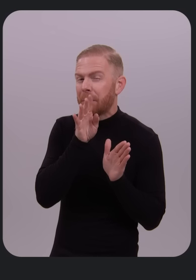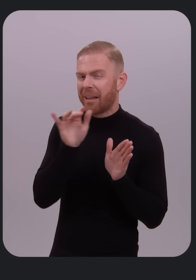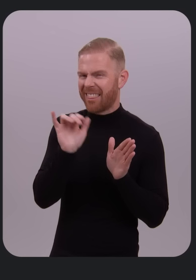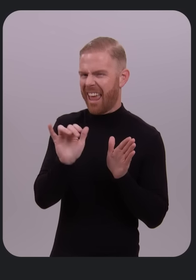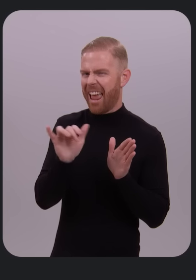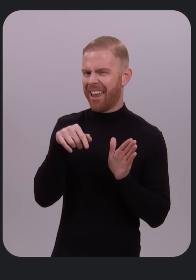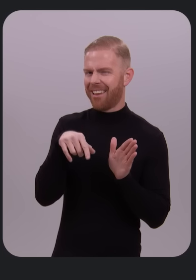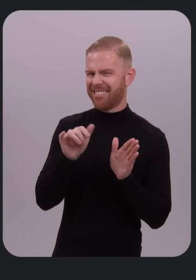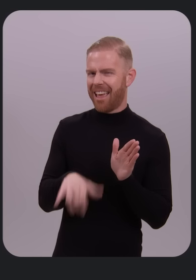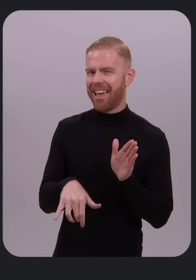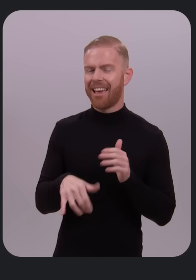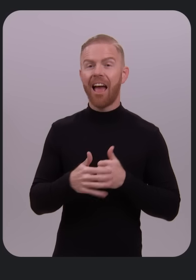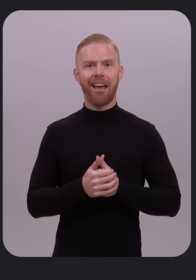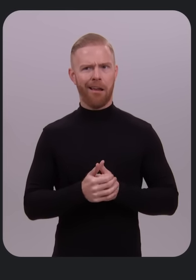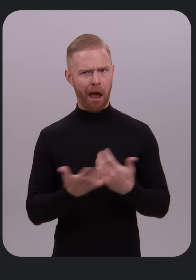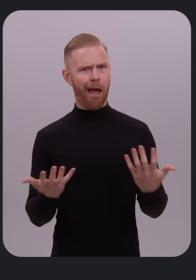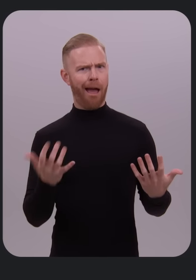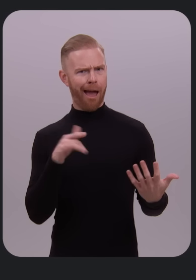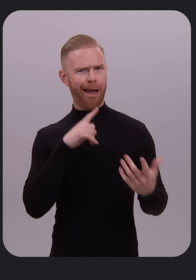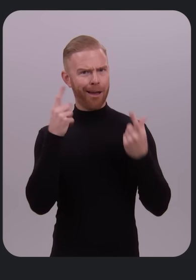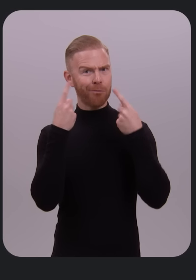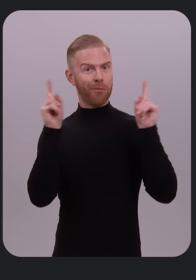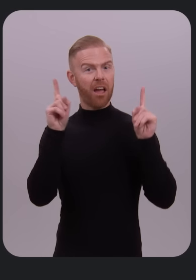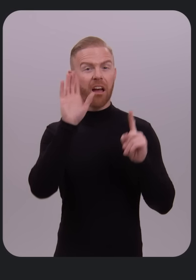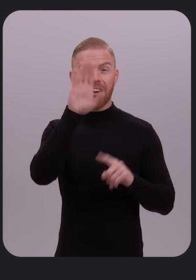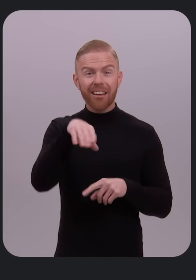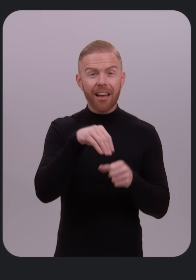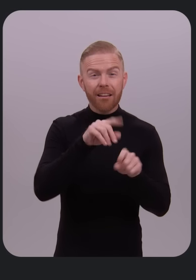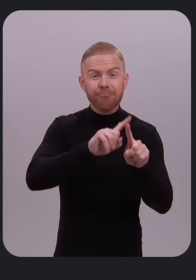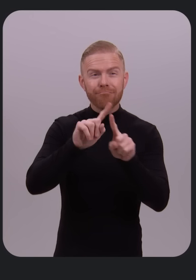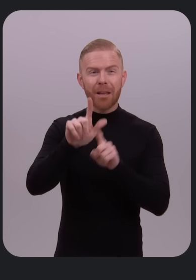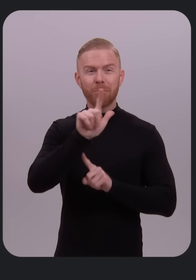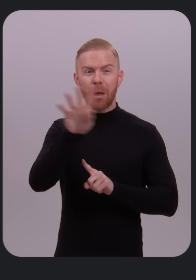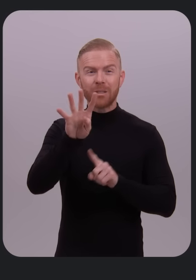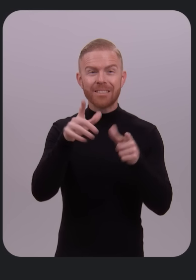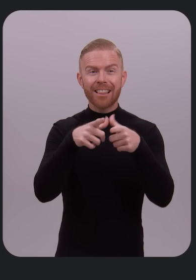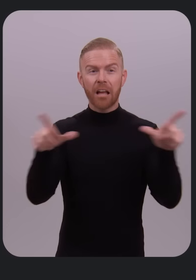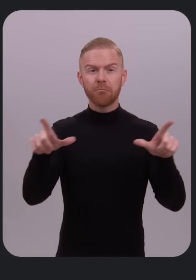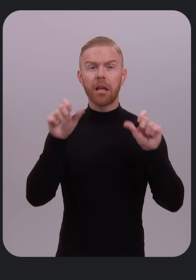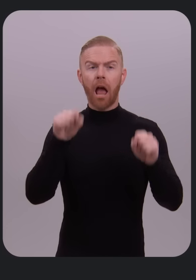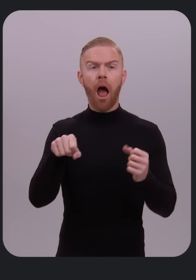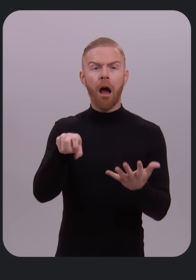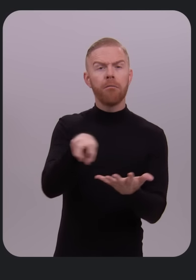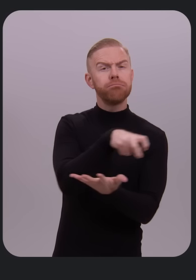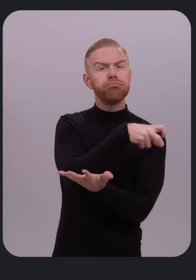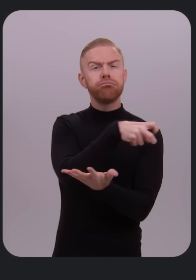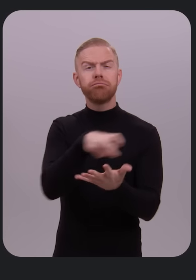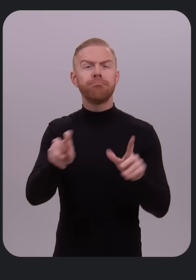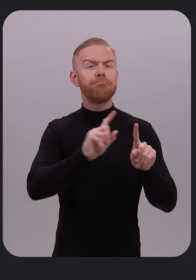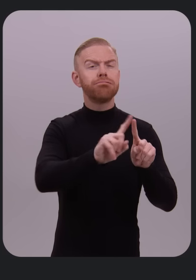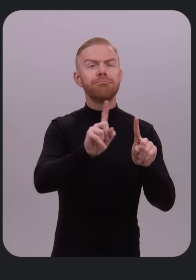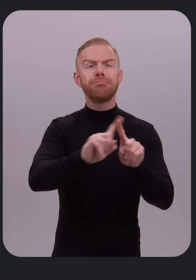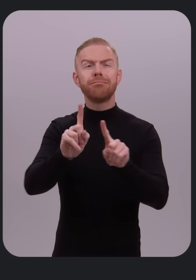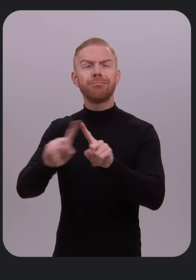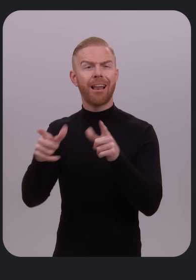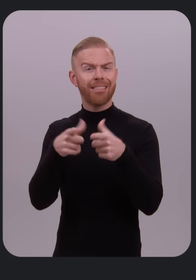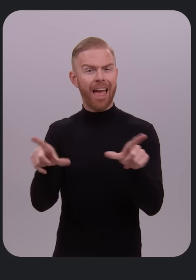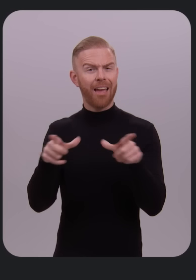This works in over 24 languages, and it can easily go between languages. [VIDEO PLAYBACK]